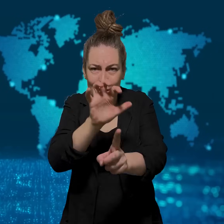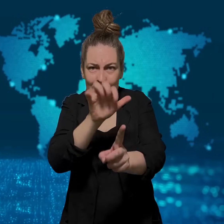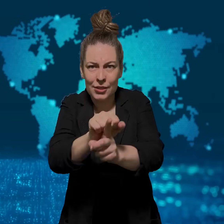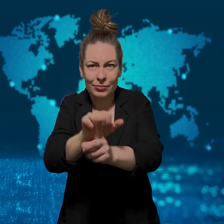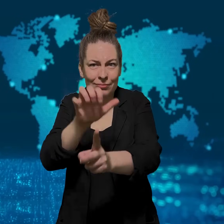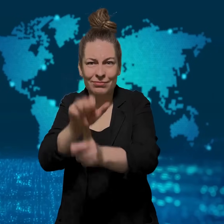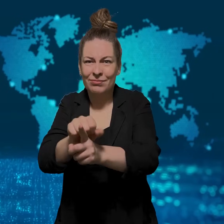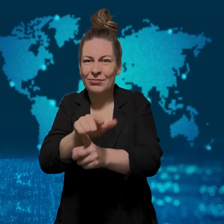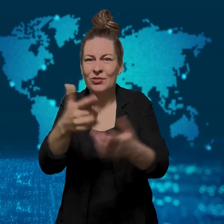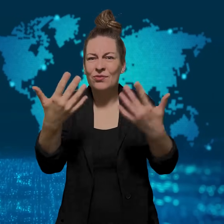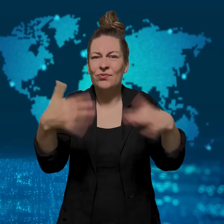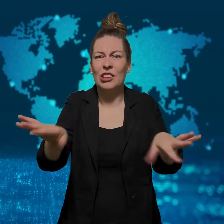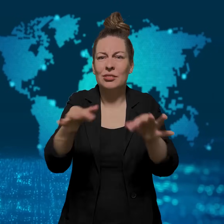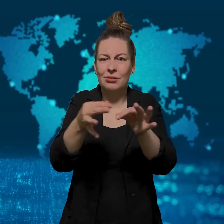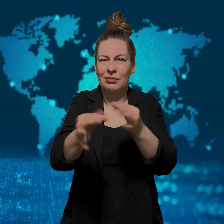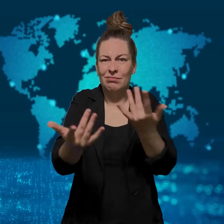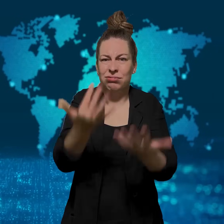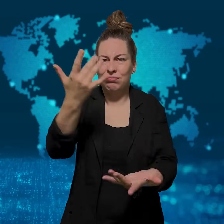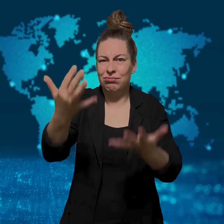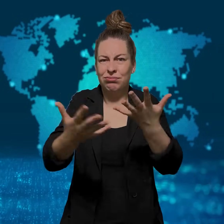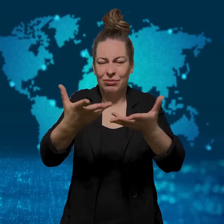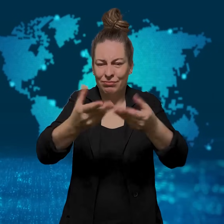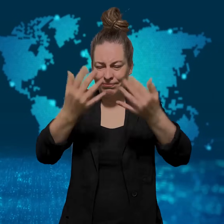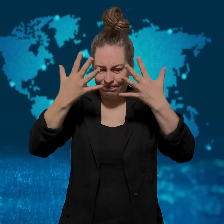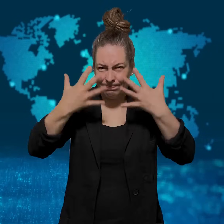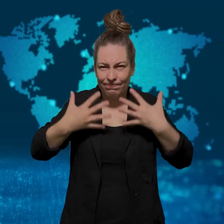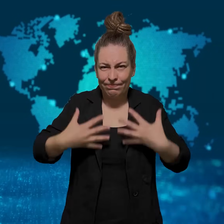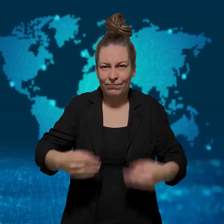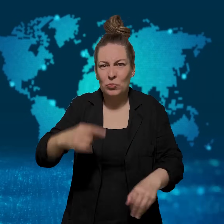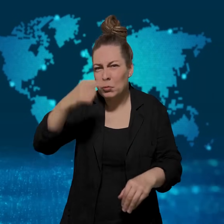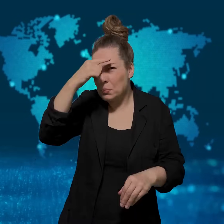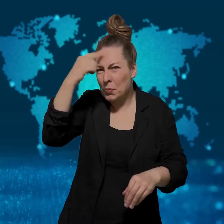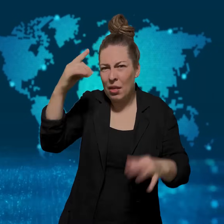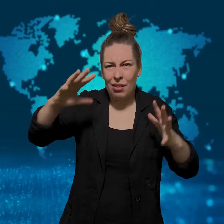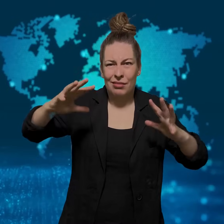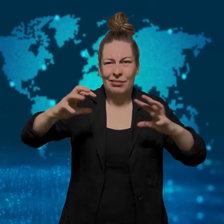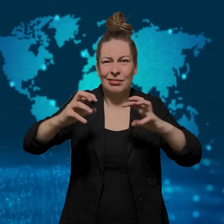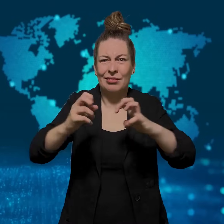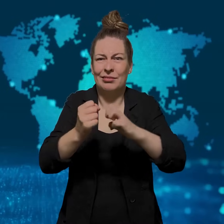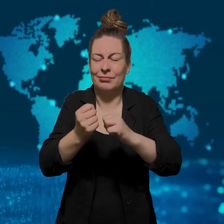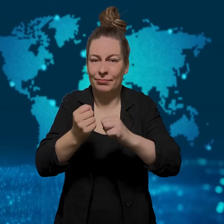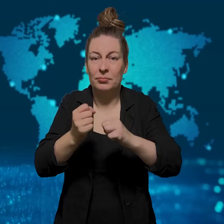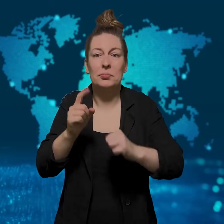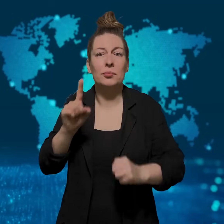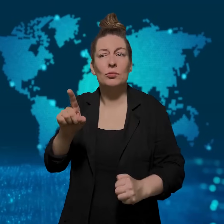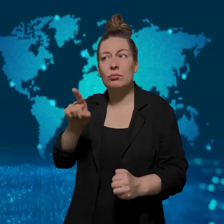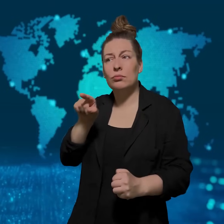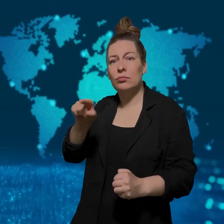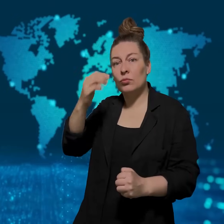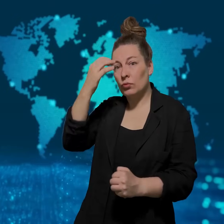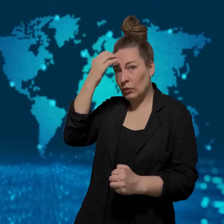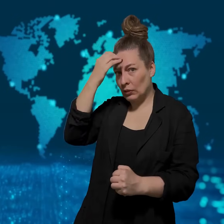Identification will be difficult because the bodies were